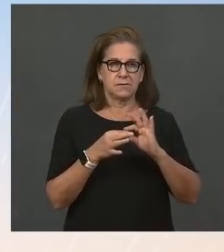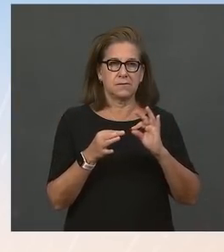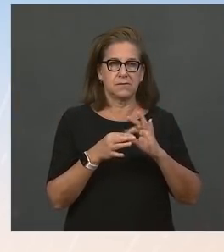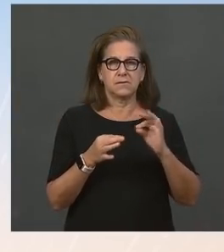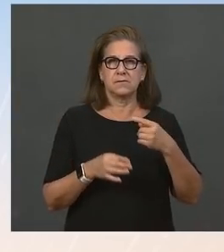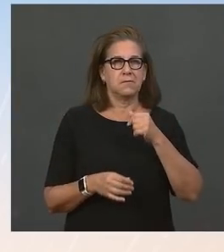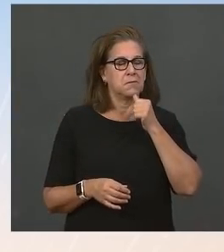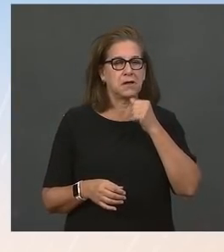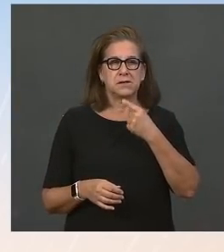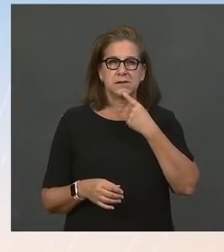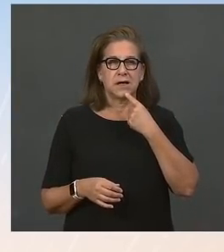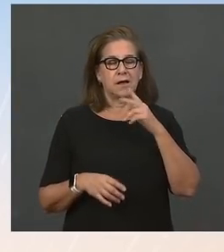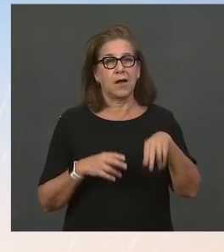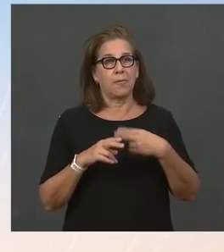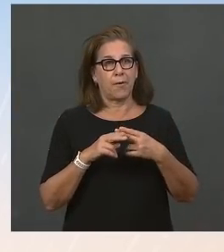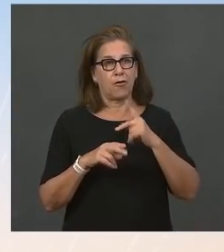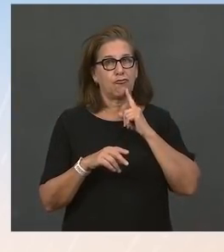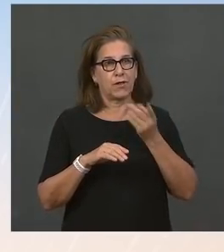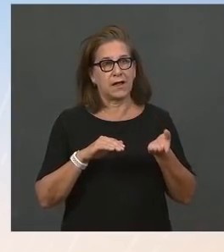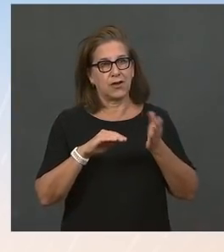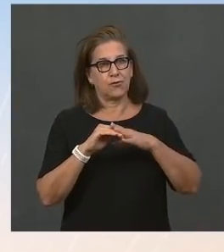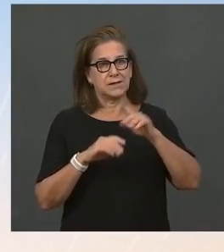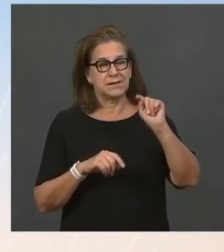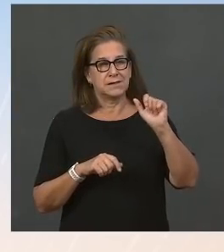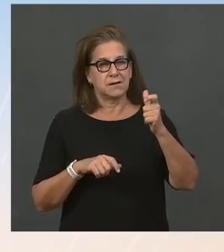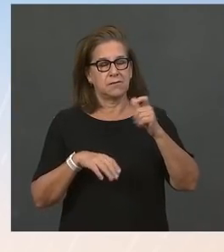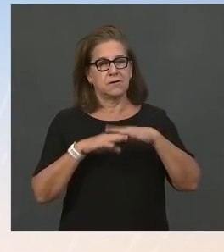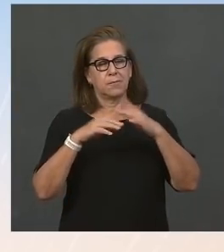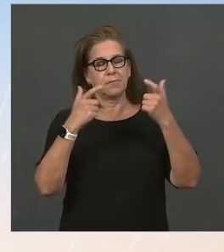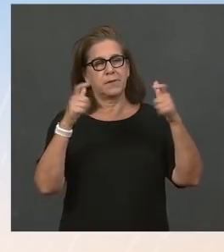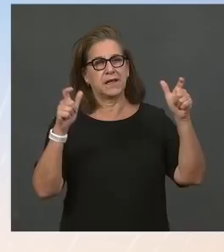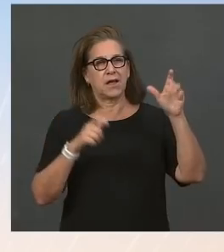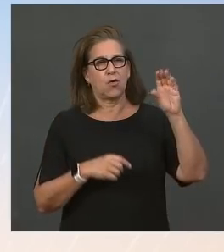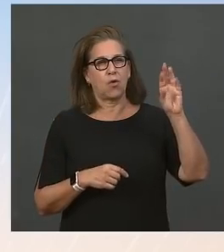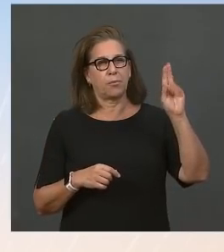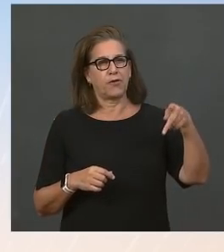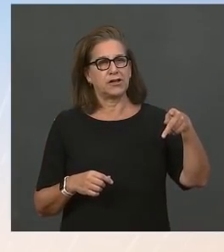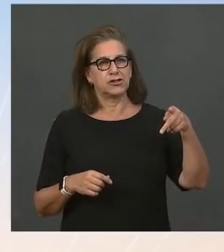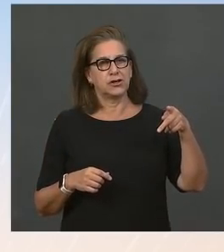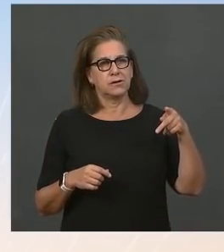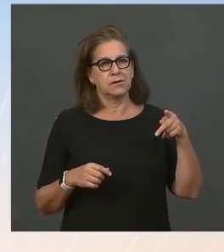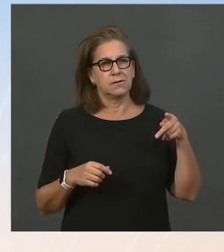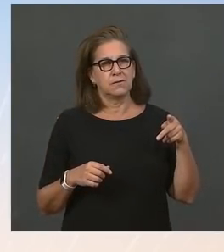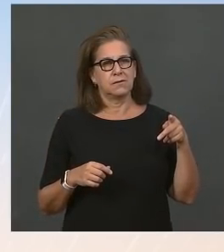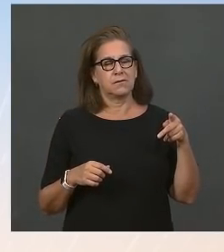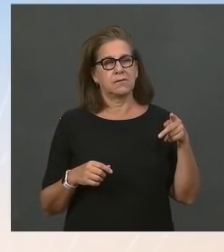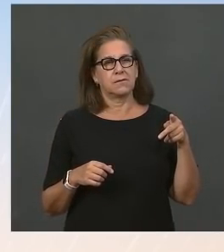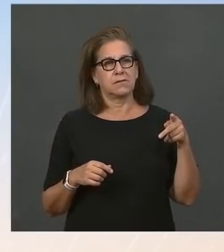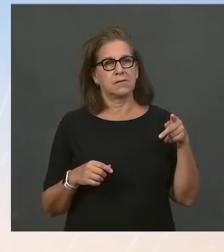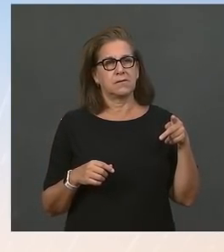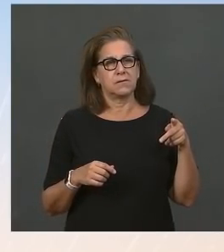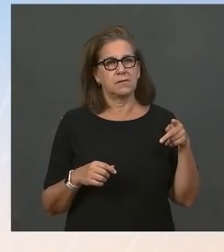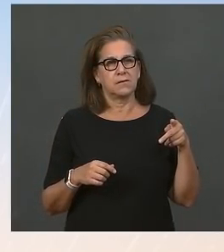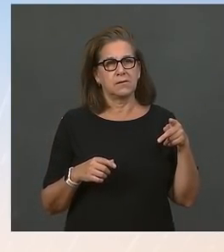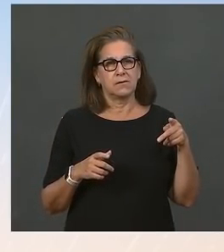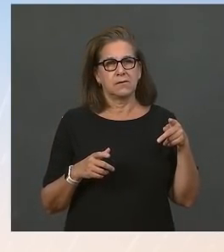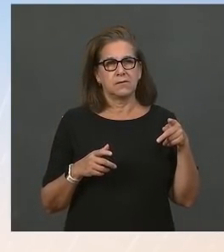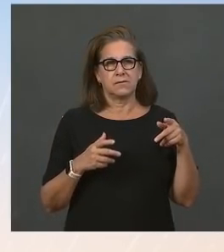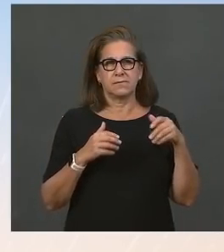The White House says that you guys are looking for other ways to pay for this package. What exactly are those proposals? And can this package be paid for